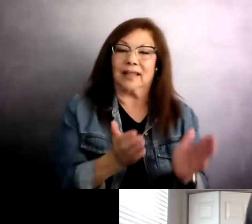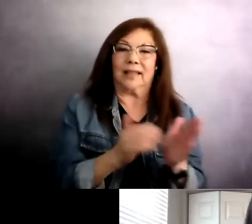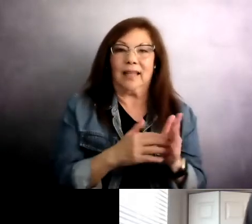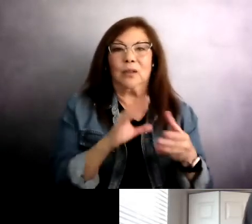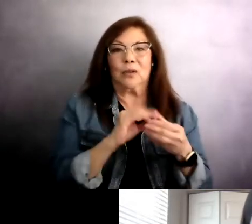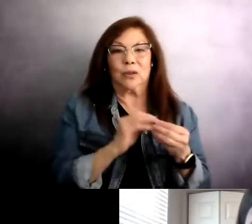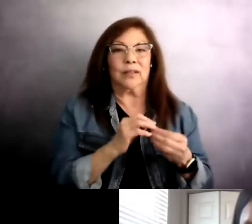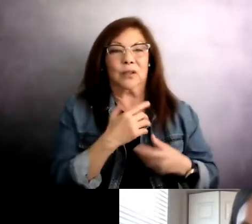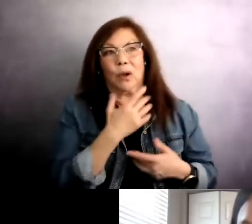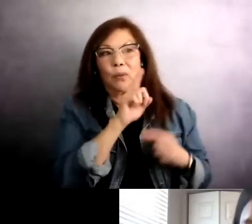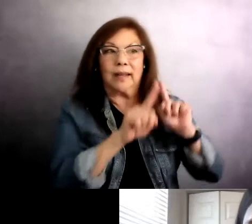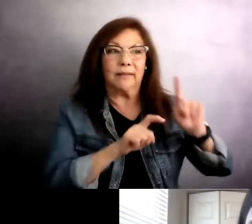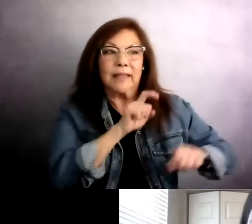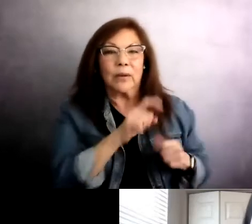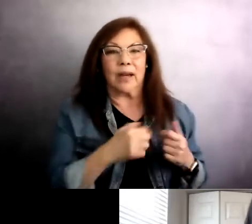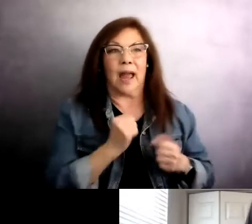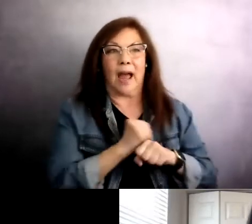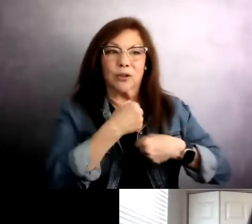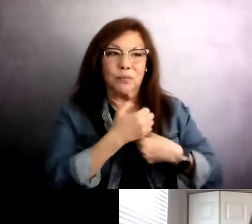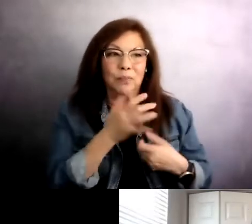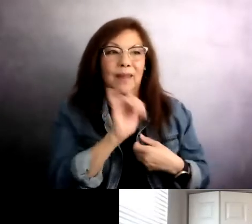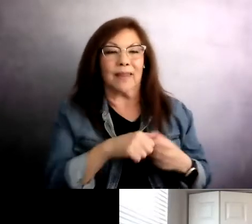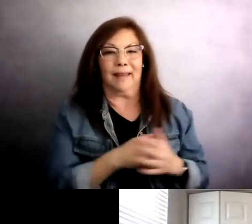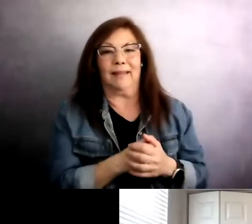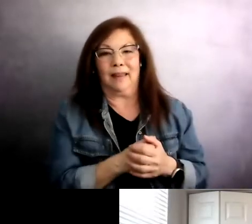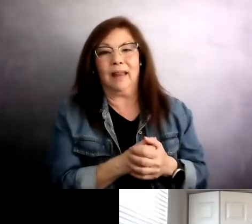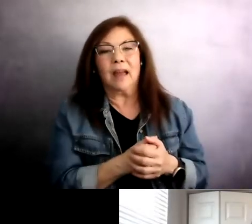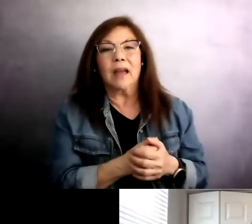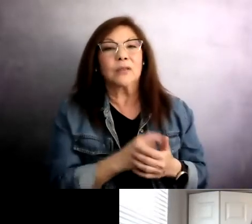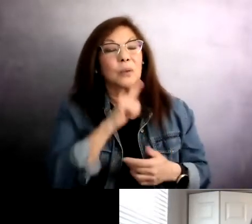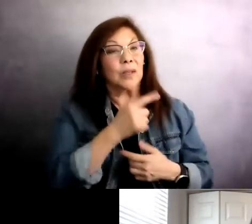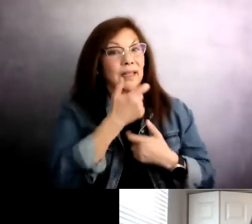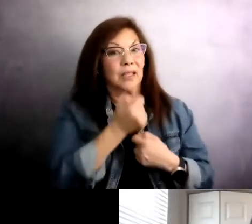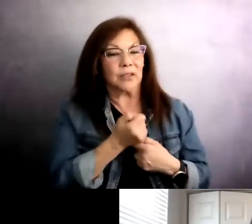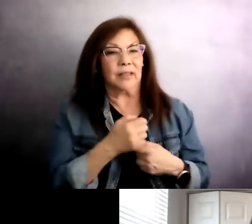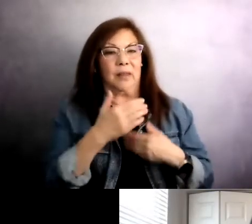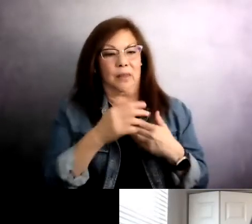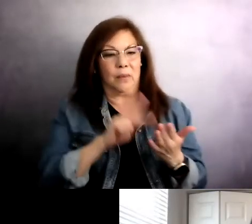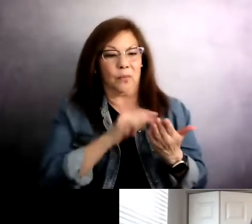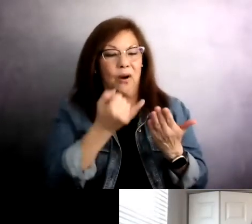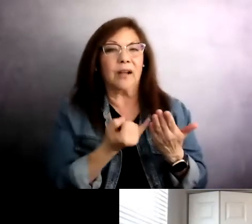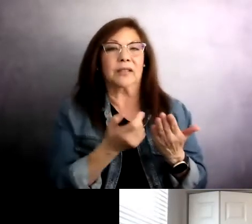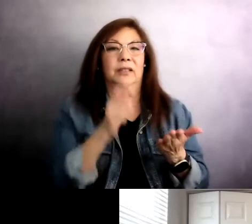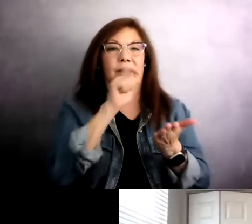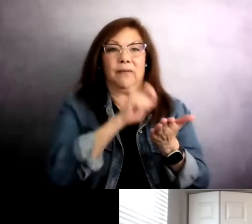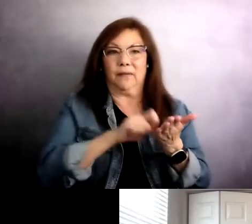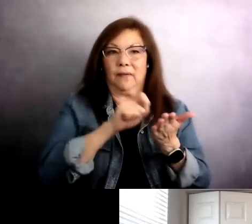of craft questions will he do that. So I'm really interested in this project of decolonization,